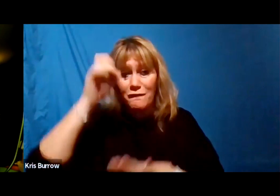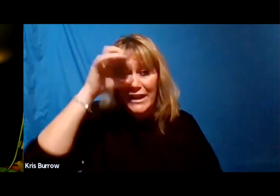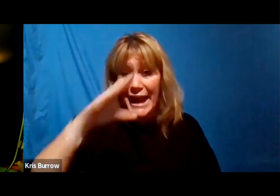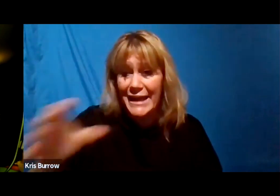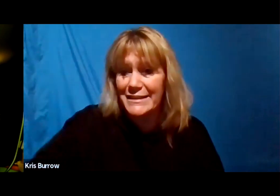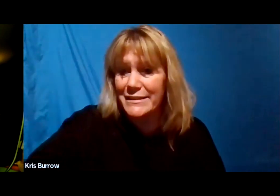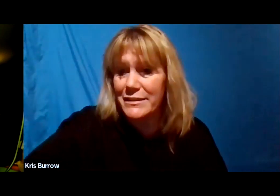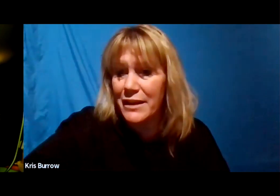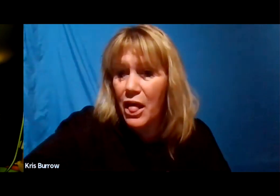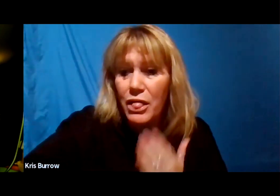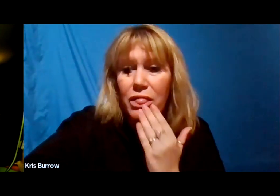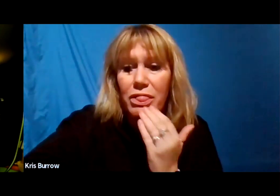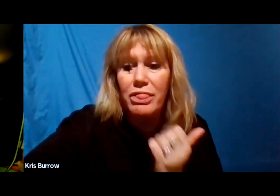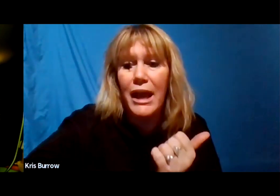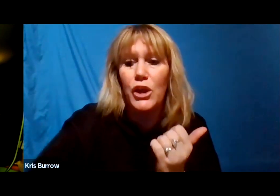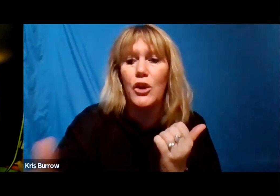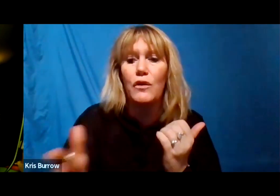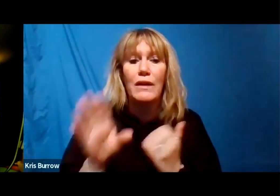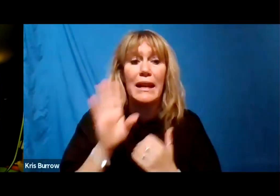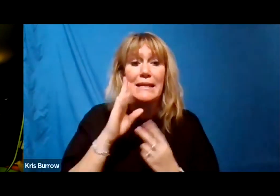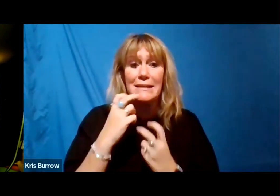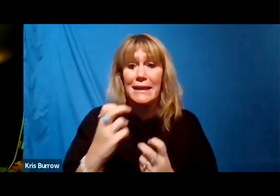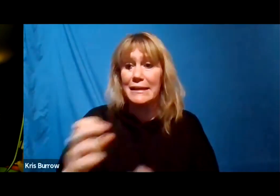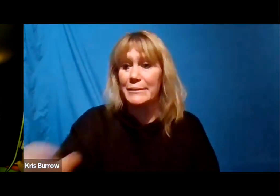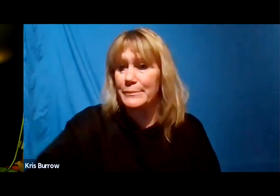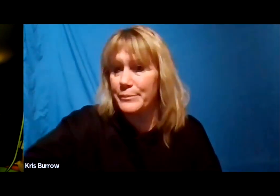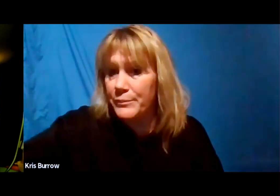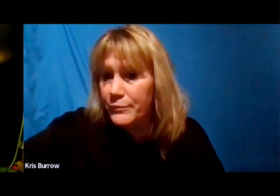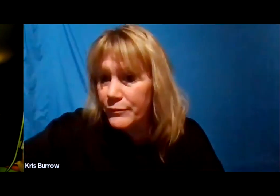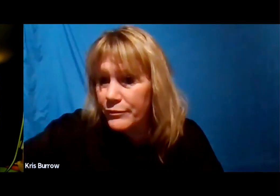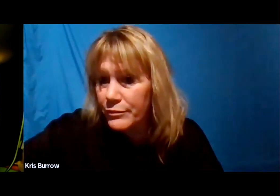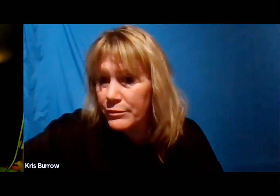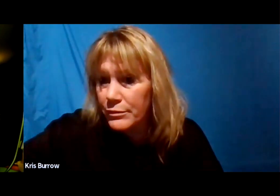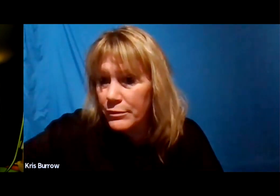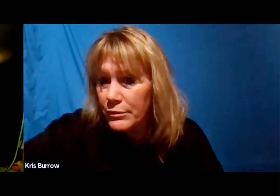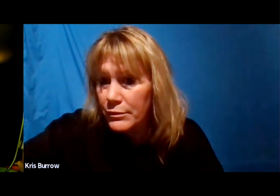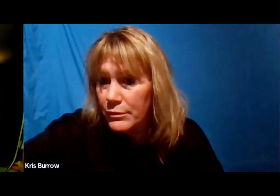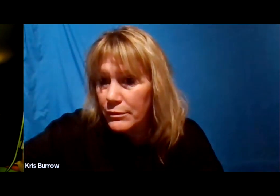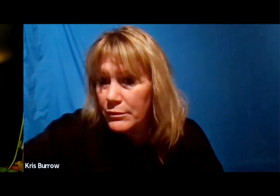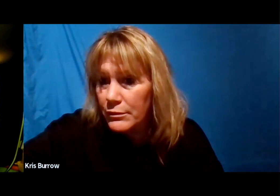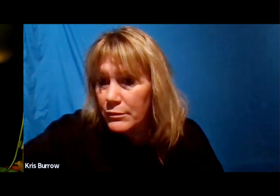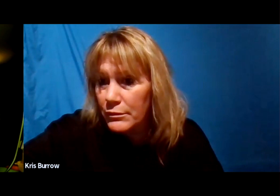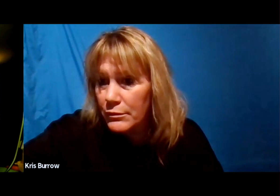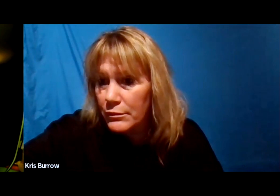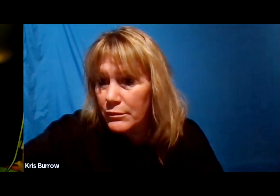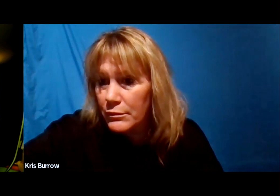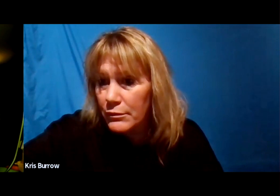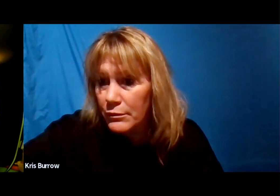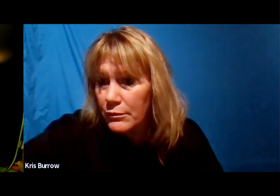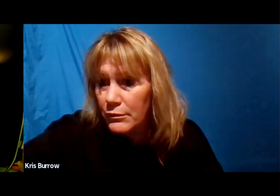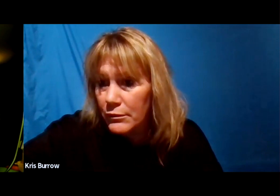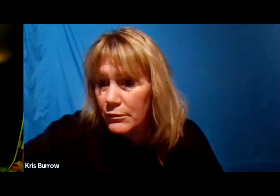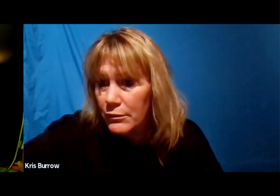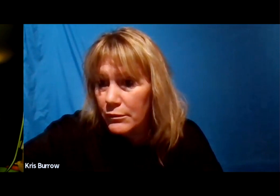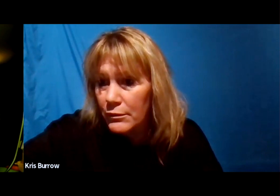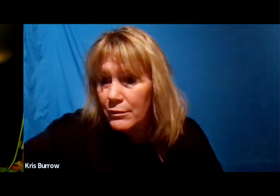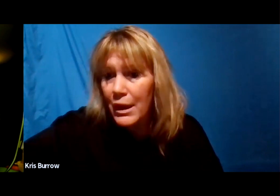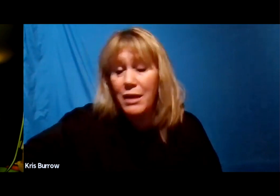Lullaby for Pixie. Lulla, lulla-by. Thank you!